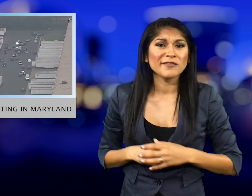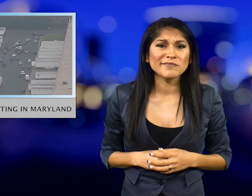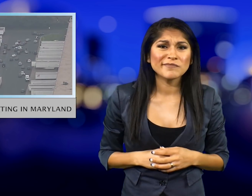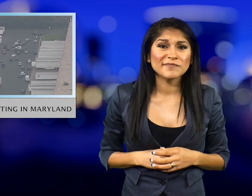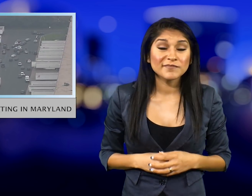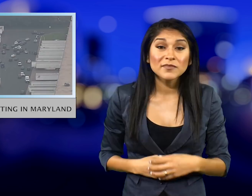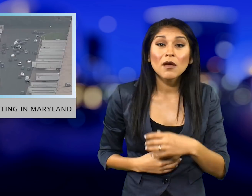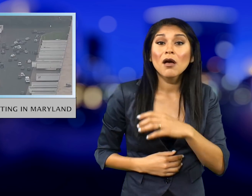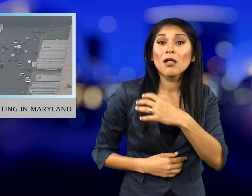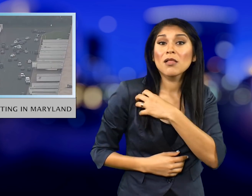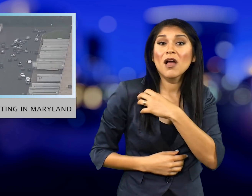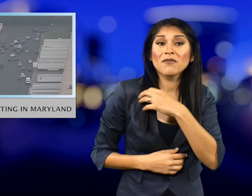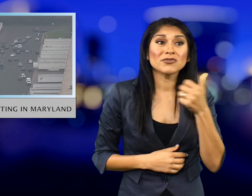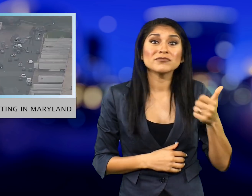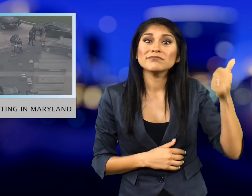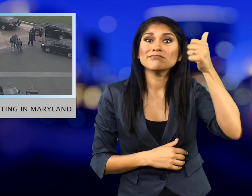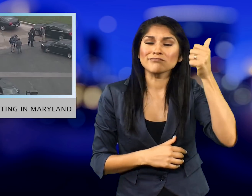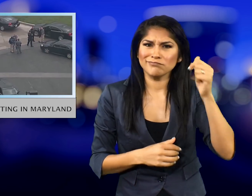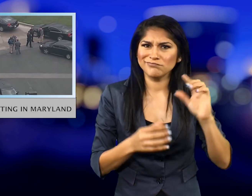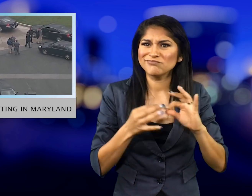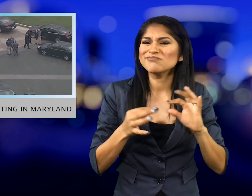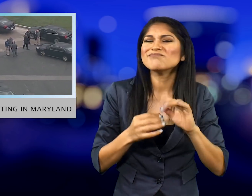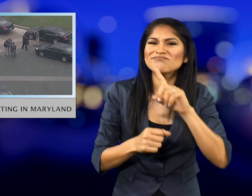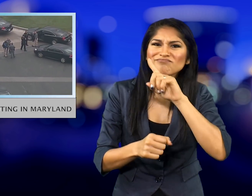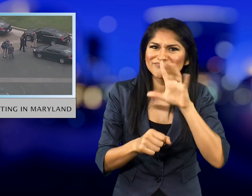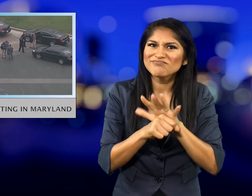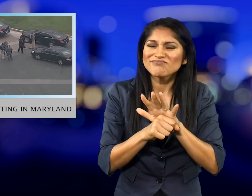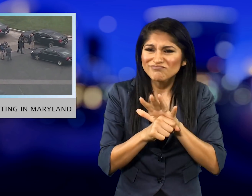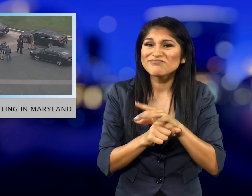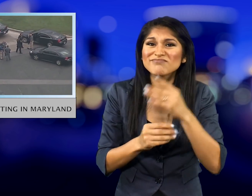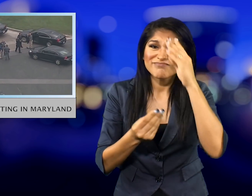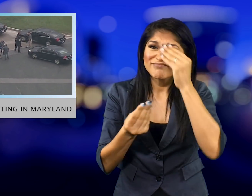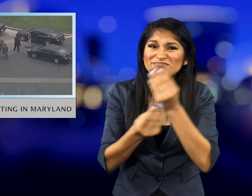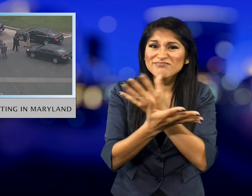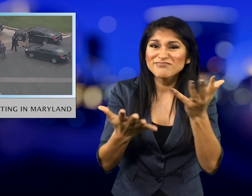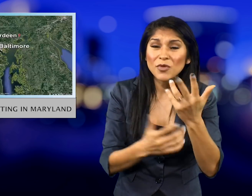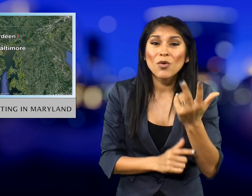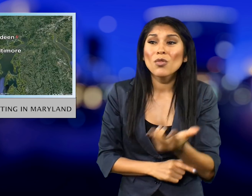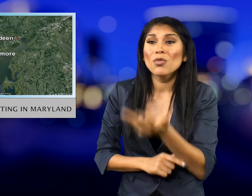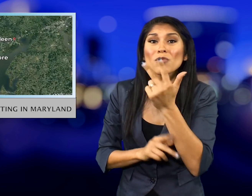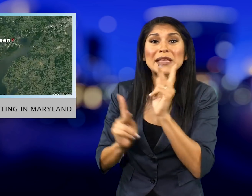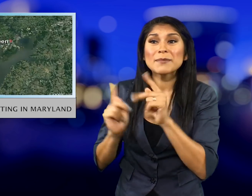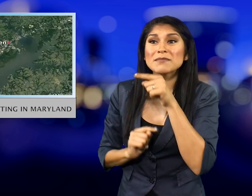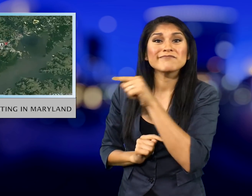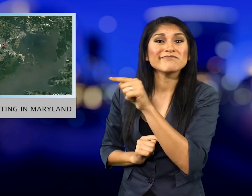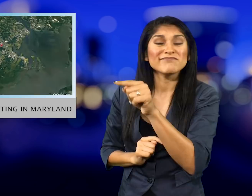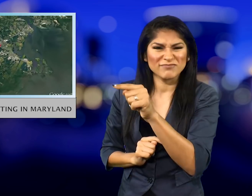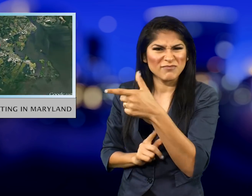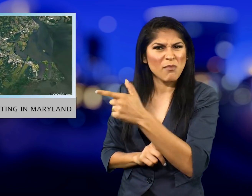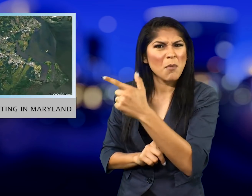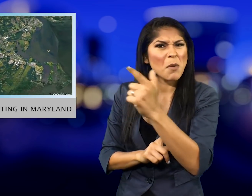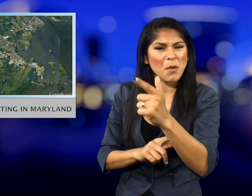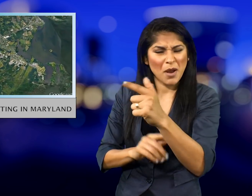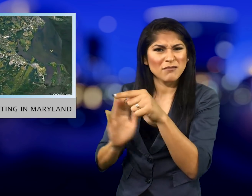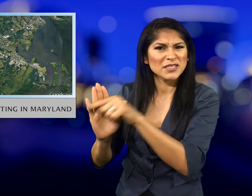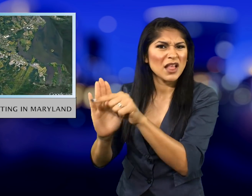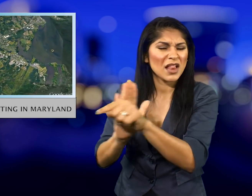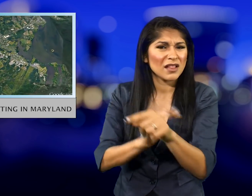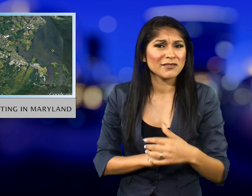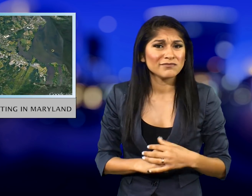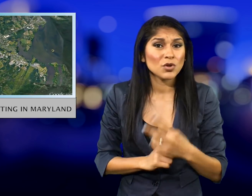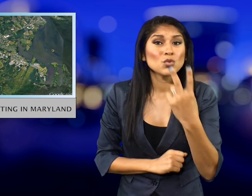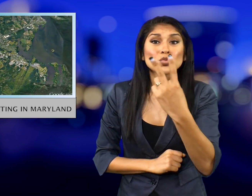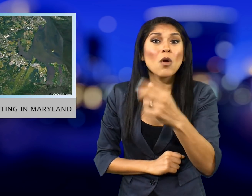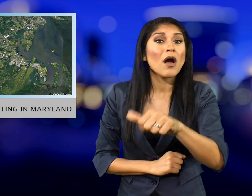A law enforcement official confirms that three people were shot and killed, two others wounded.